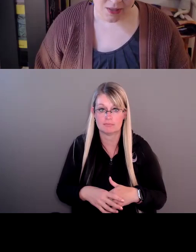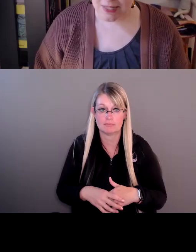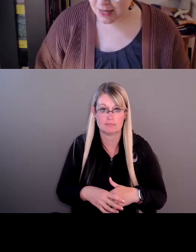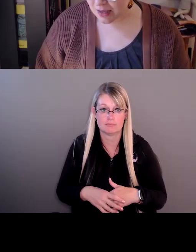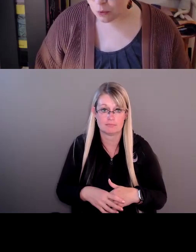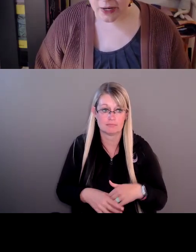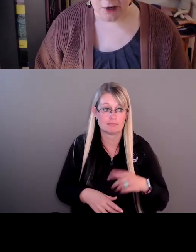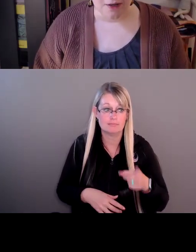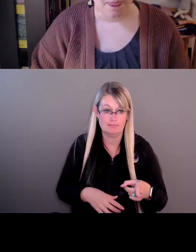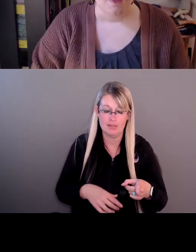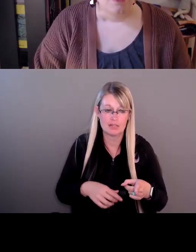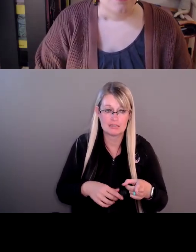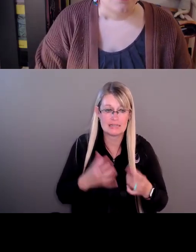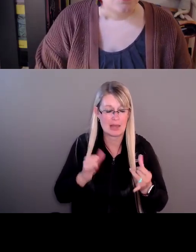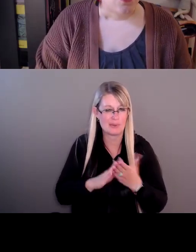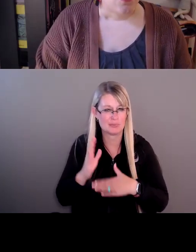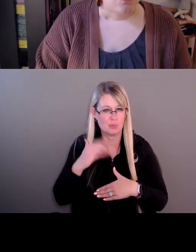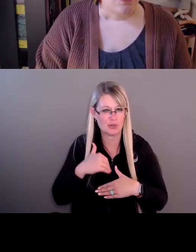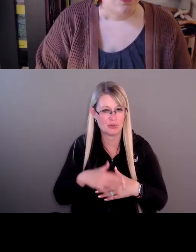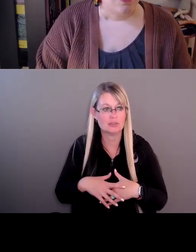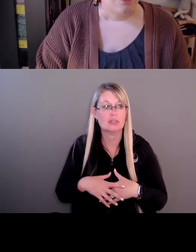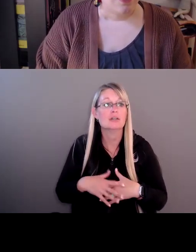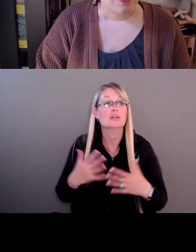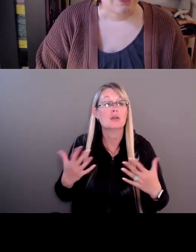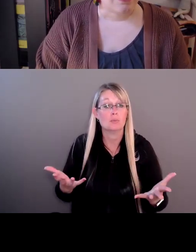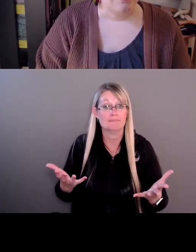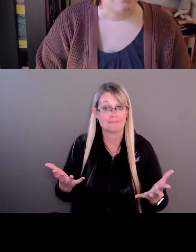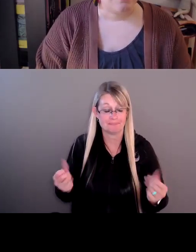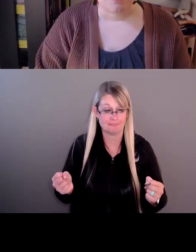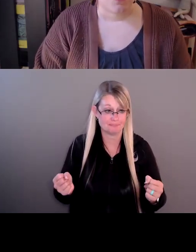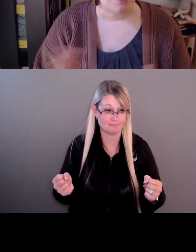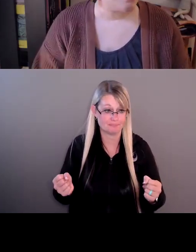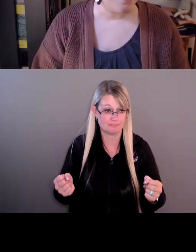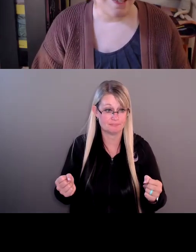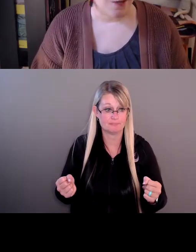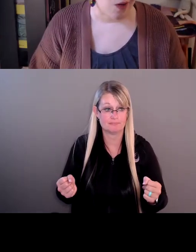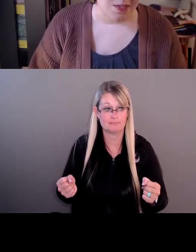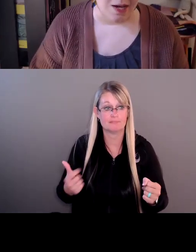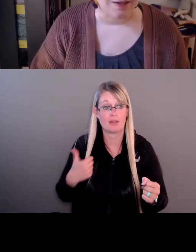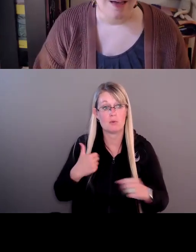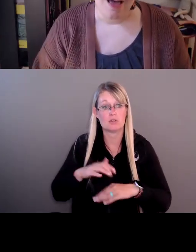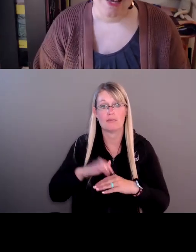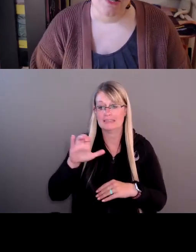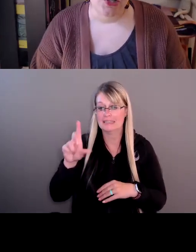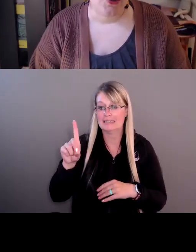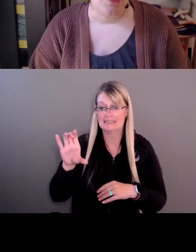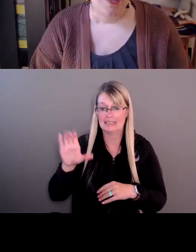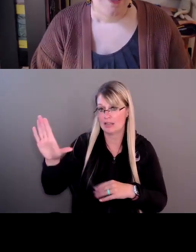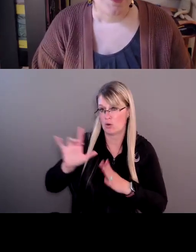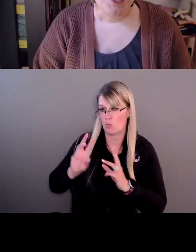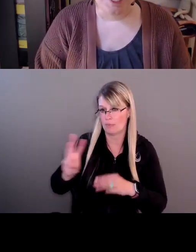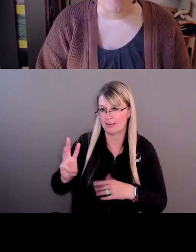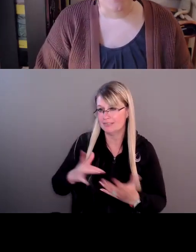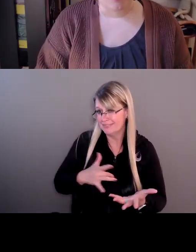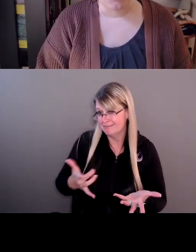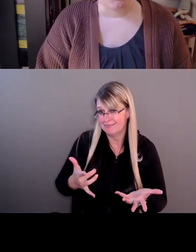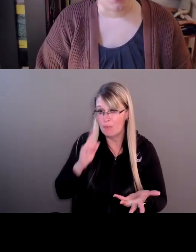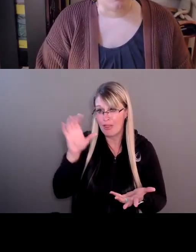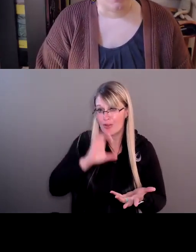things get weird, so I was on the CDC website as you do, and I was looking for information about,